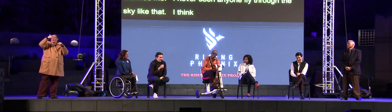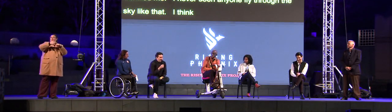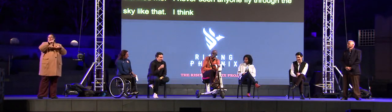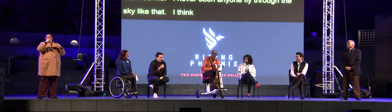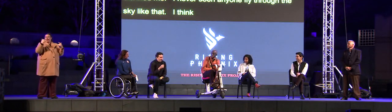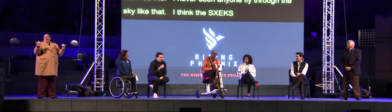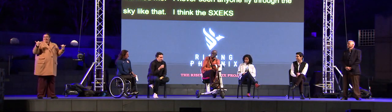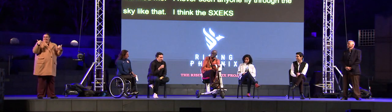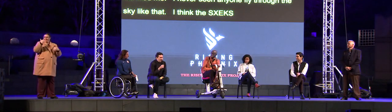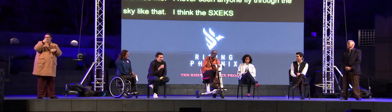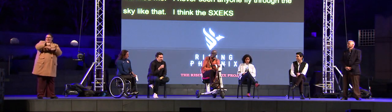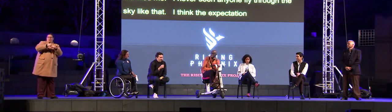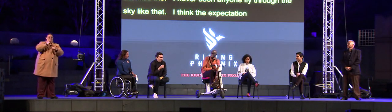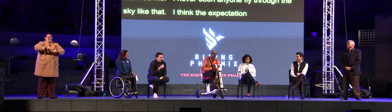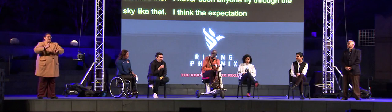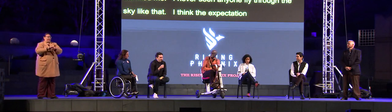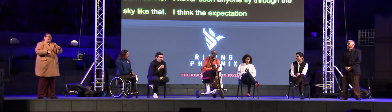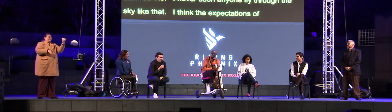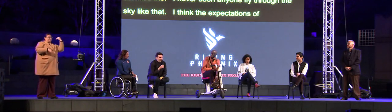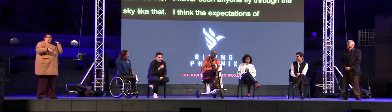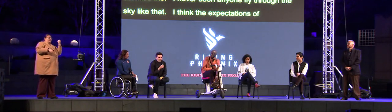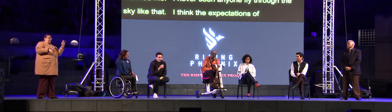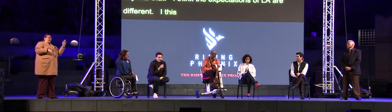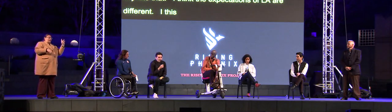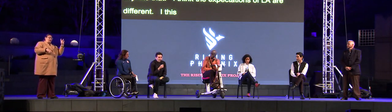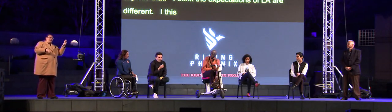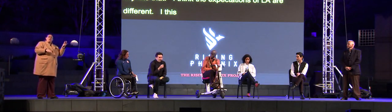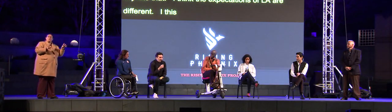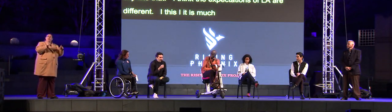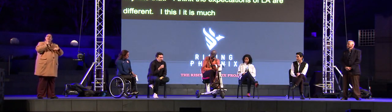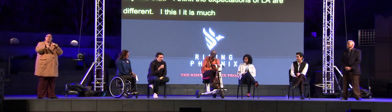I think it will be much more about the power of the games.